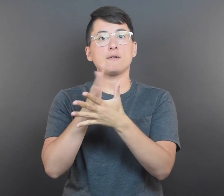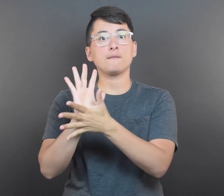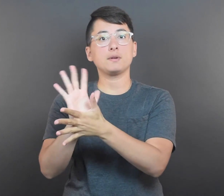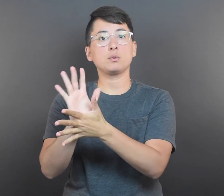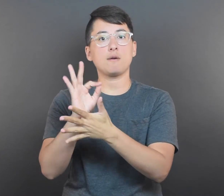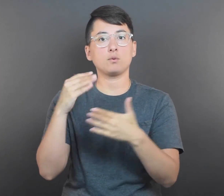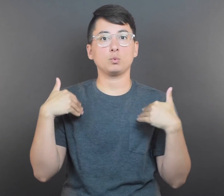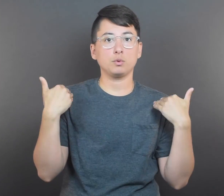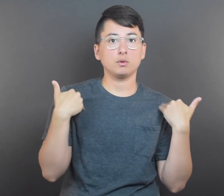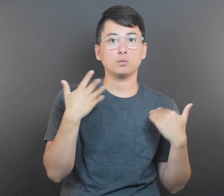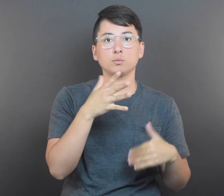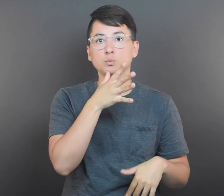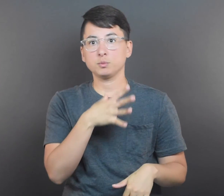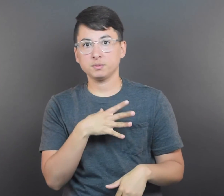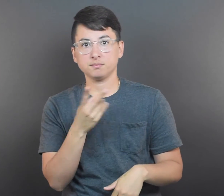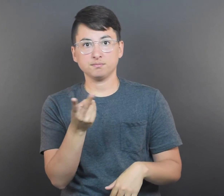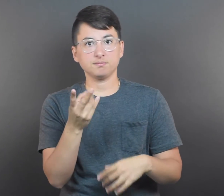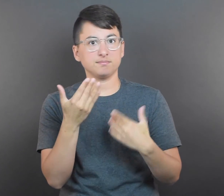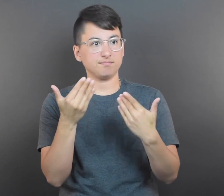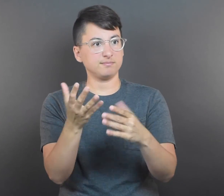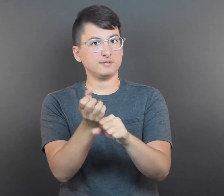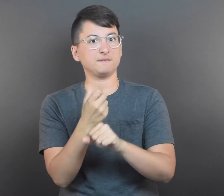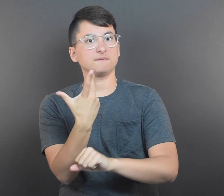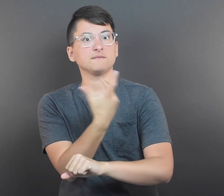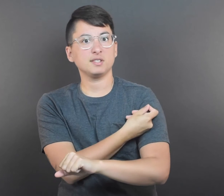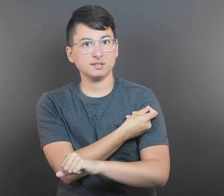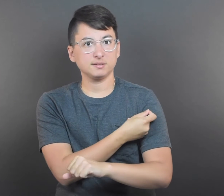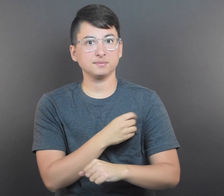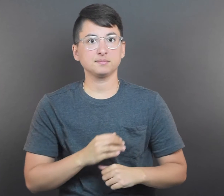Information was also communicated through St. Cloud Somali Radio,